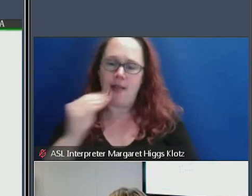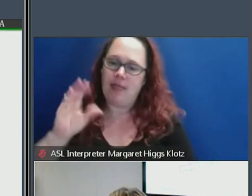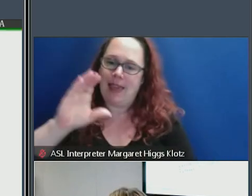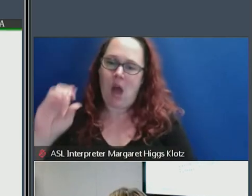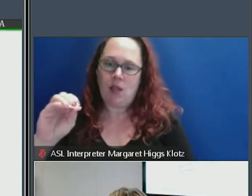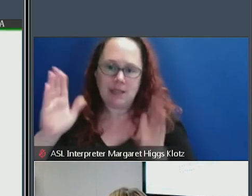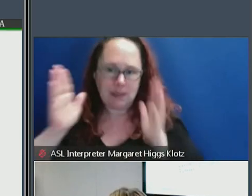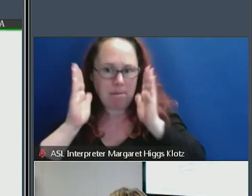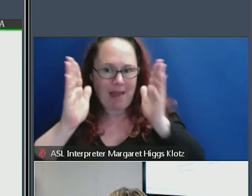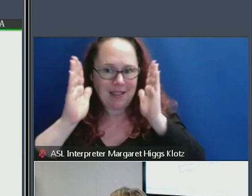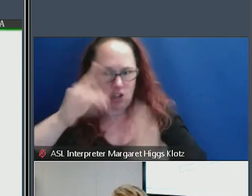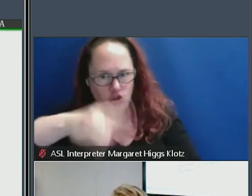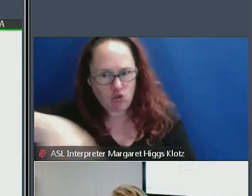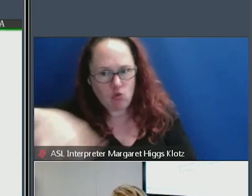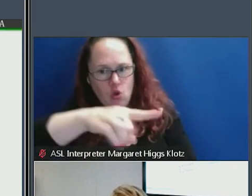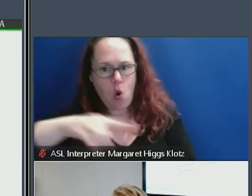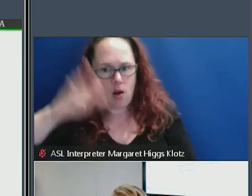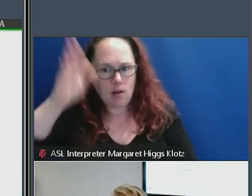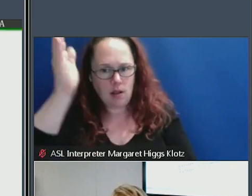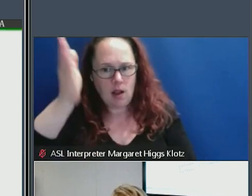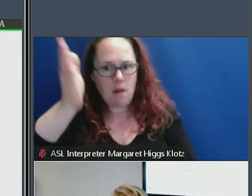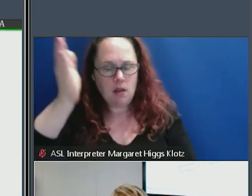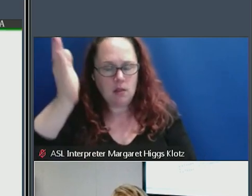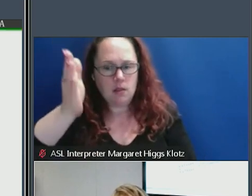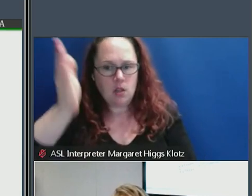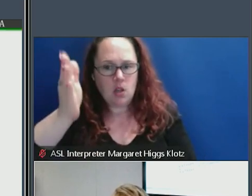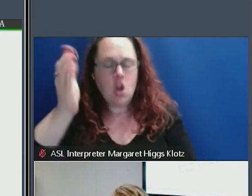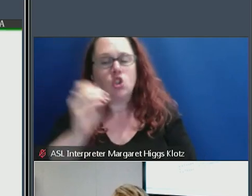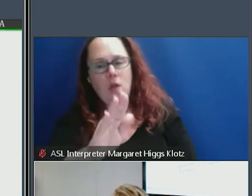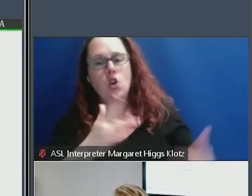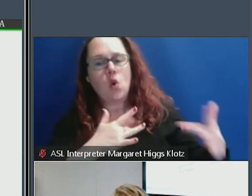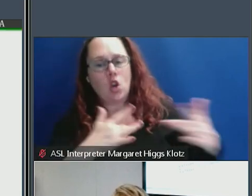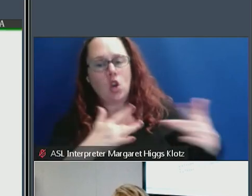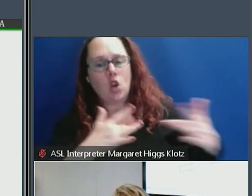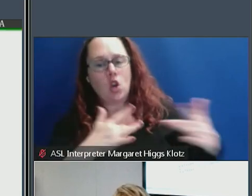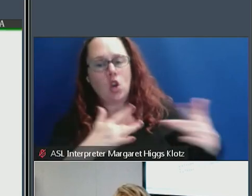so that some of your PR so that your concerns will be heard and dressed to the extent possible.